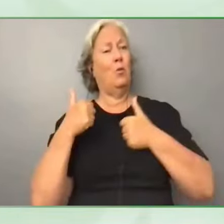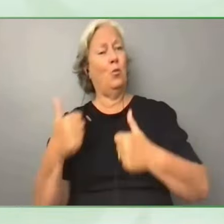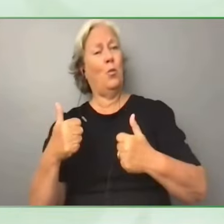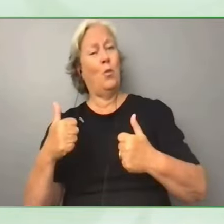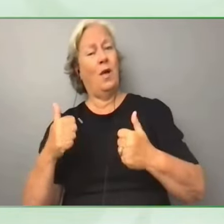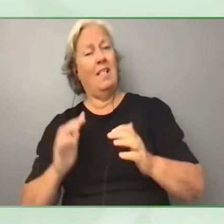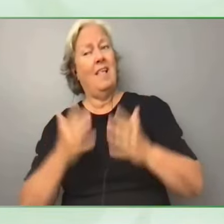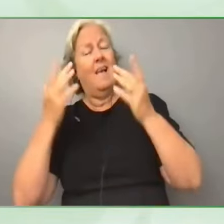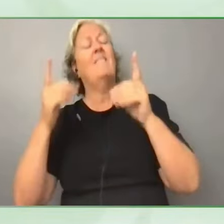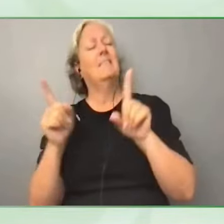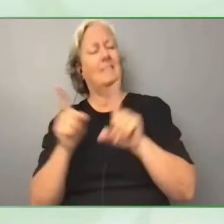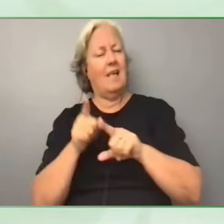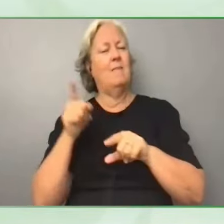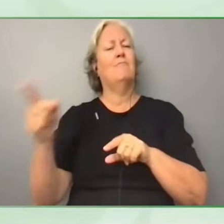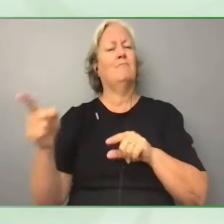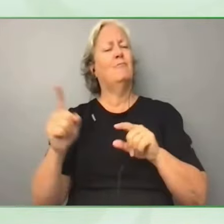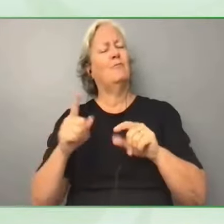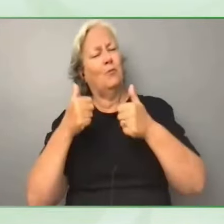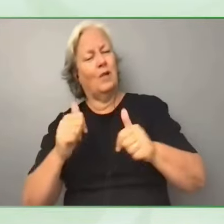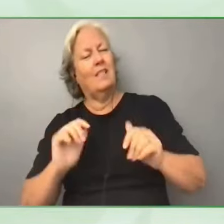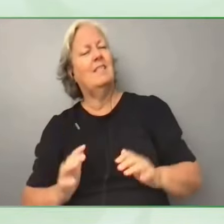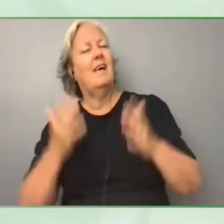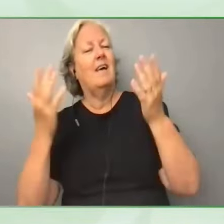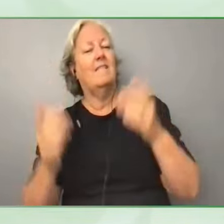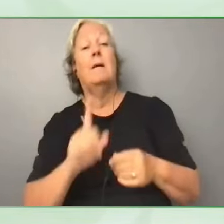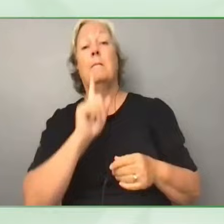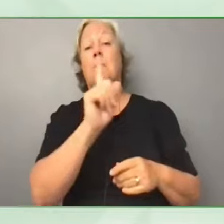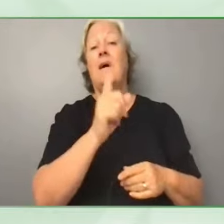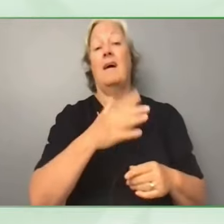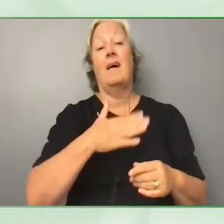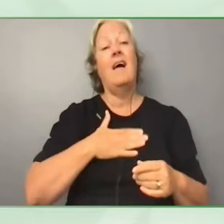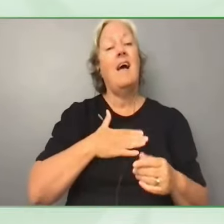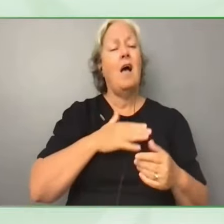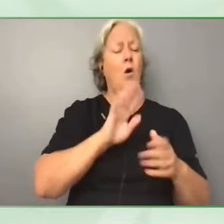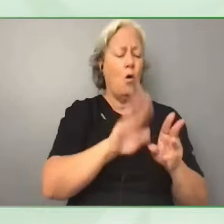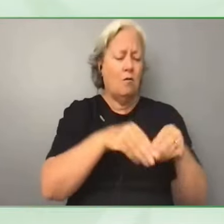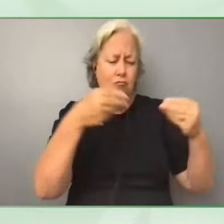The tools that we are using are in the planning and practically this